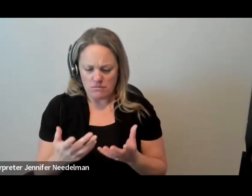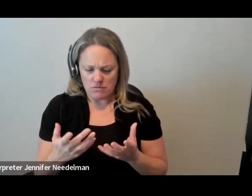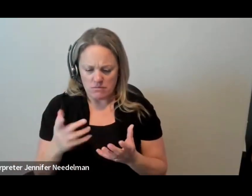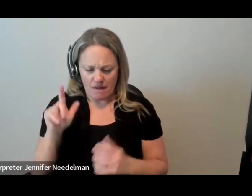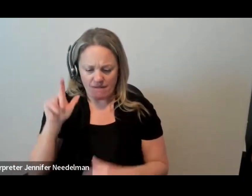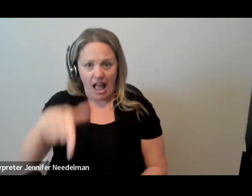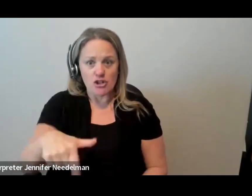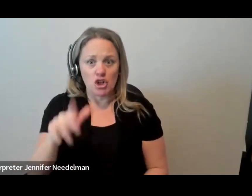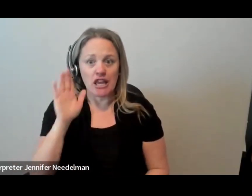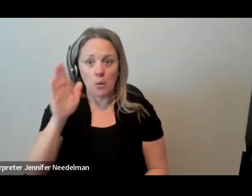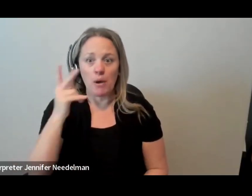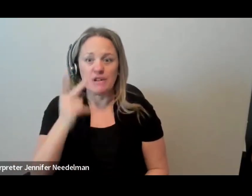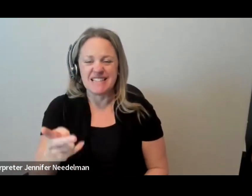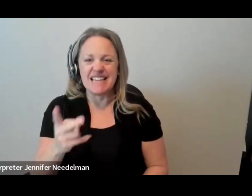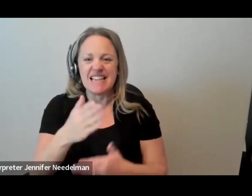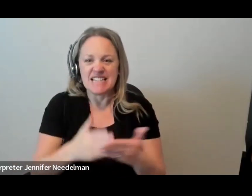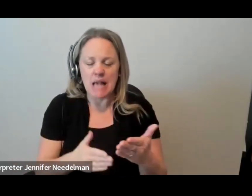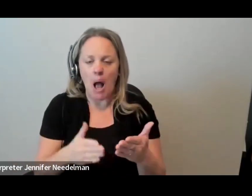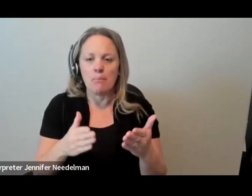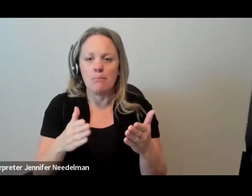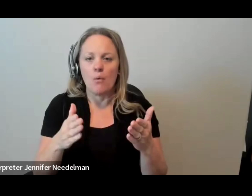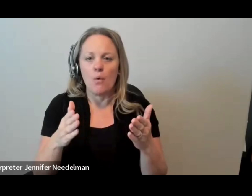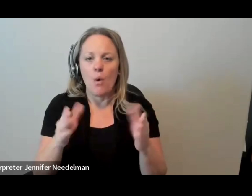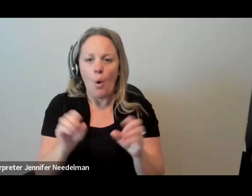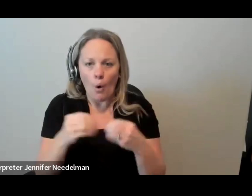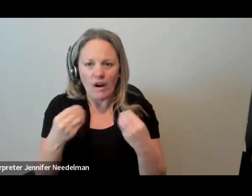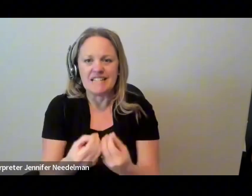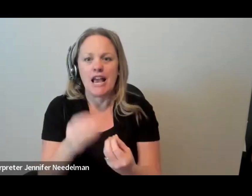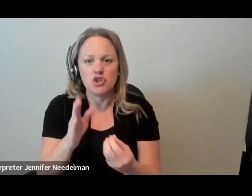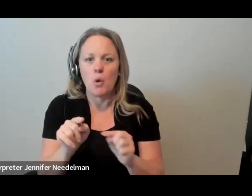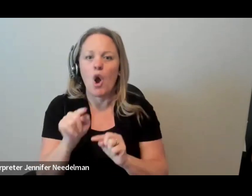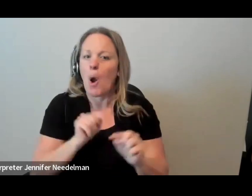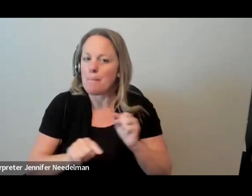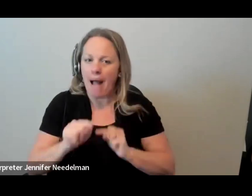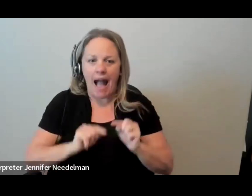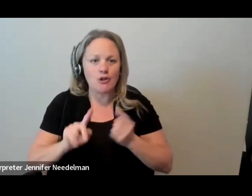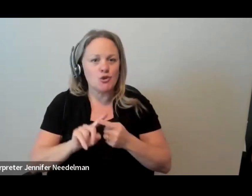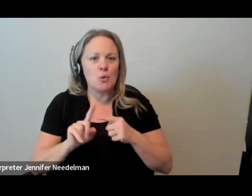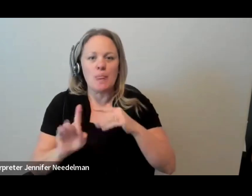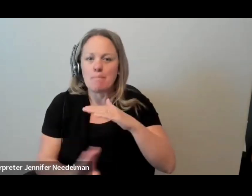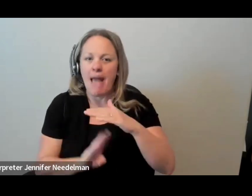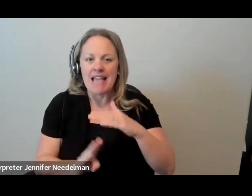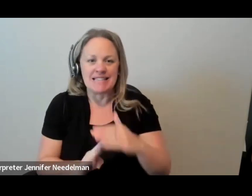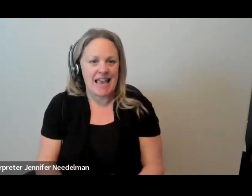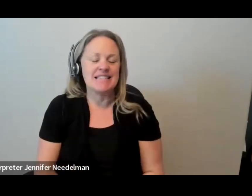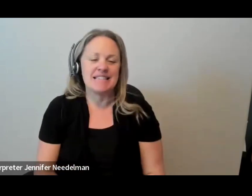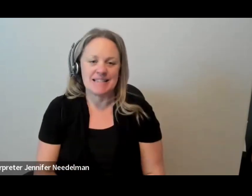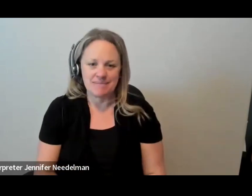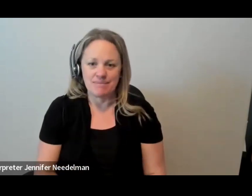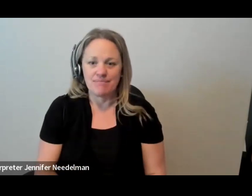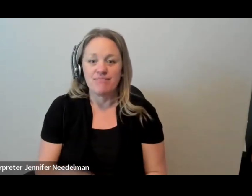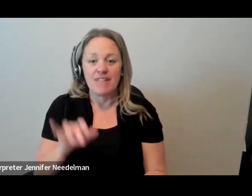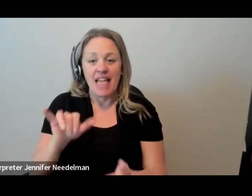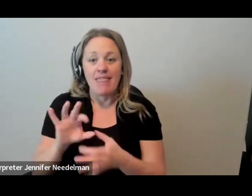see some organizations go back to basics to, and this kind of dovetails into your conversation or your question about